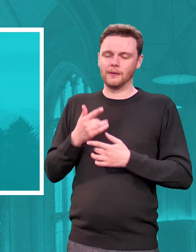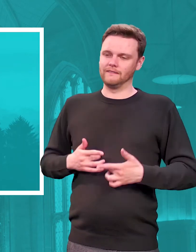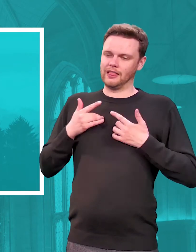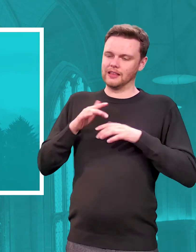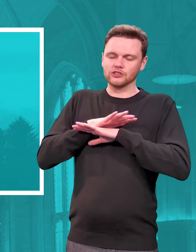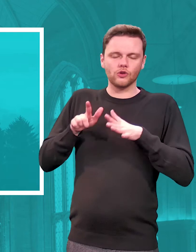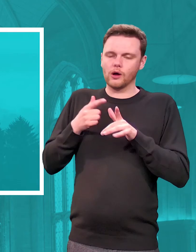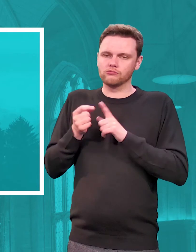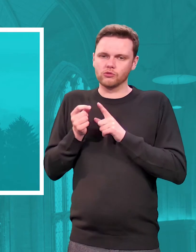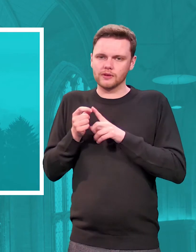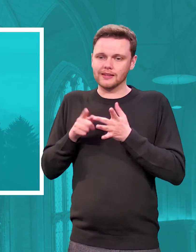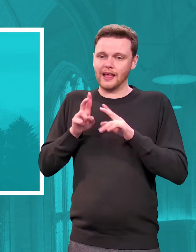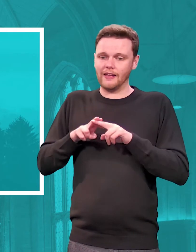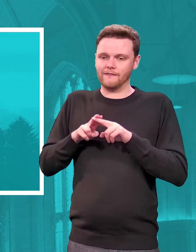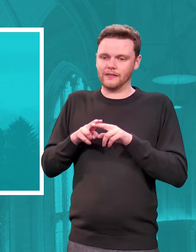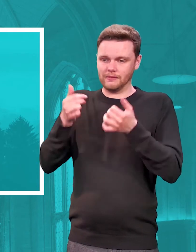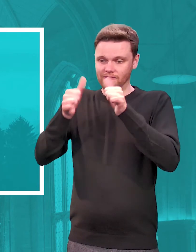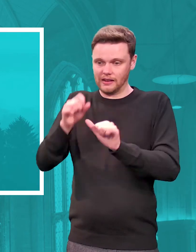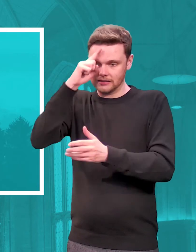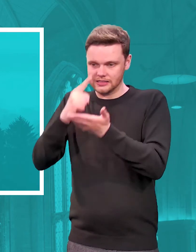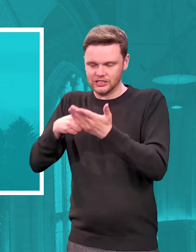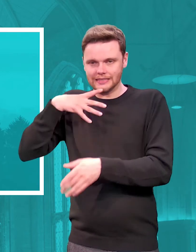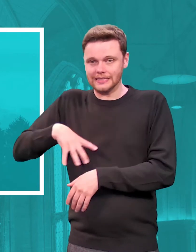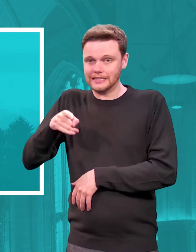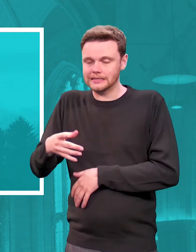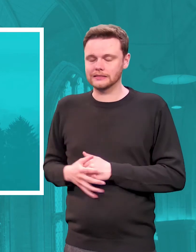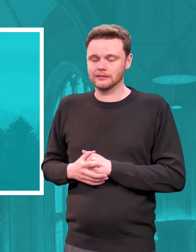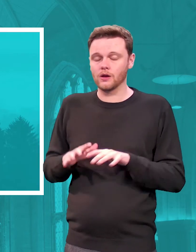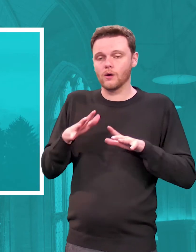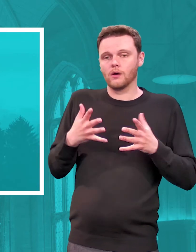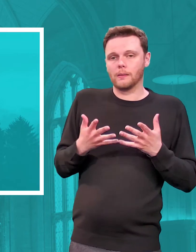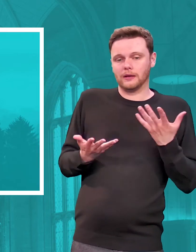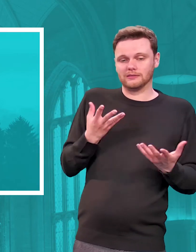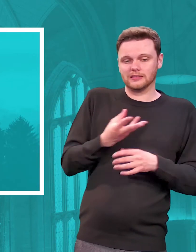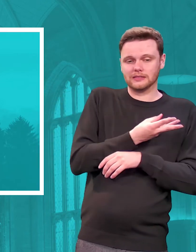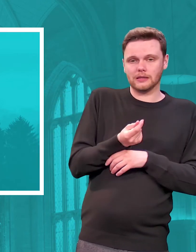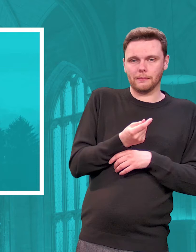a final decision needs to be reached, as opposed to some position being negotiated.